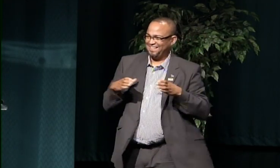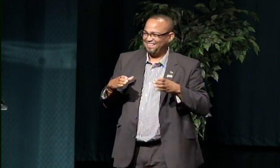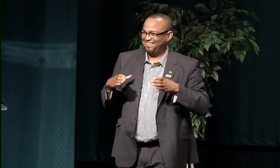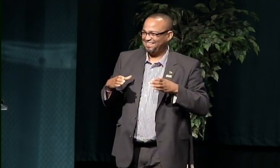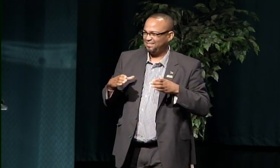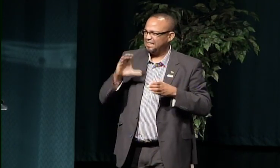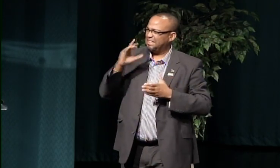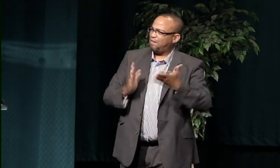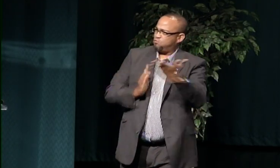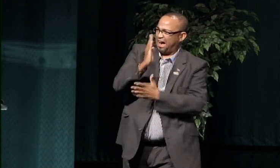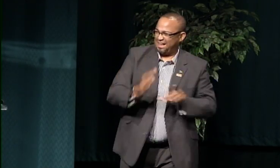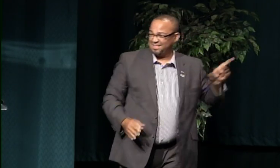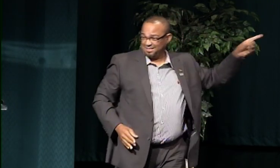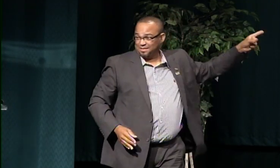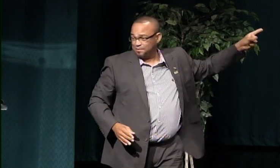For those experiencing any oppression,